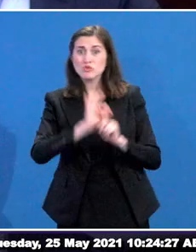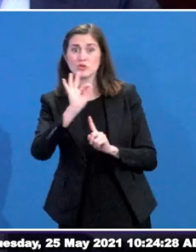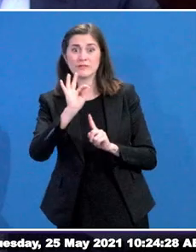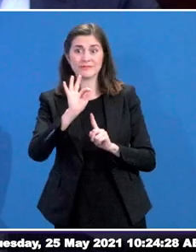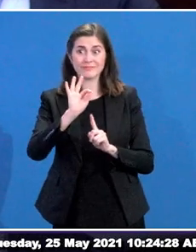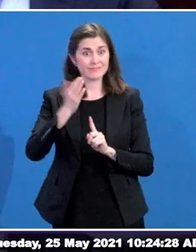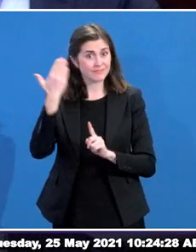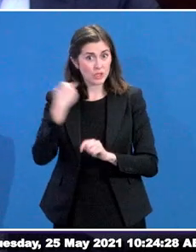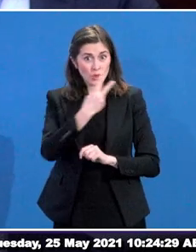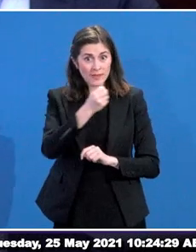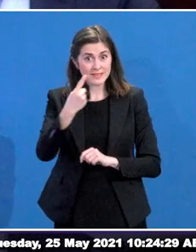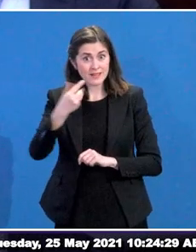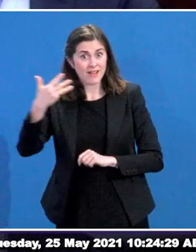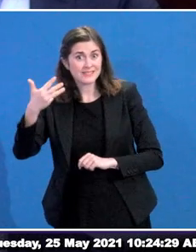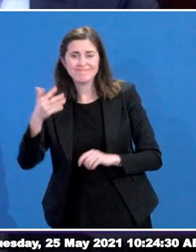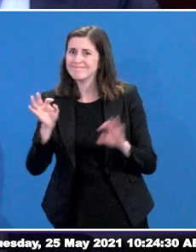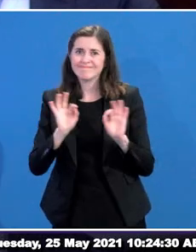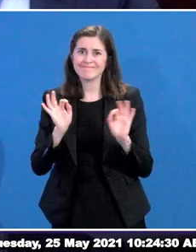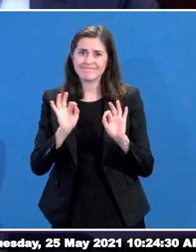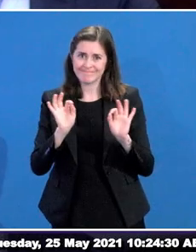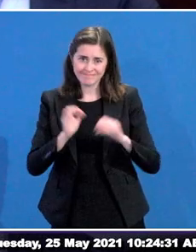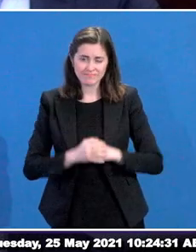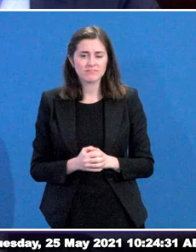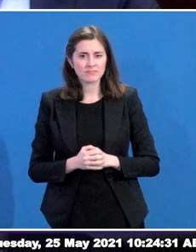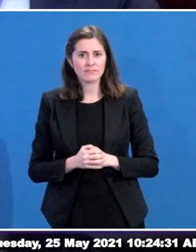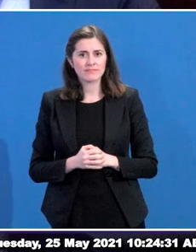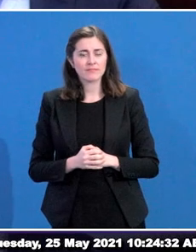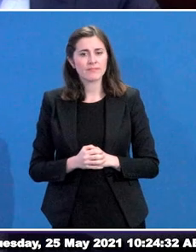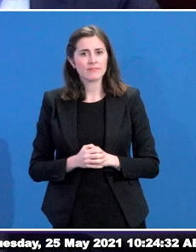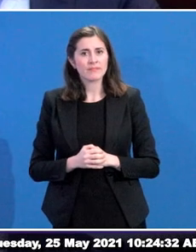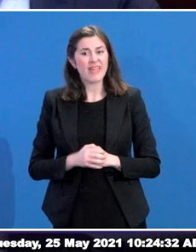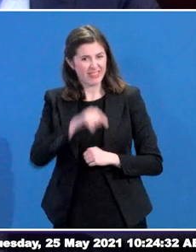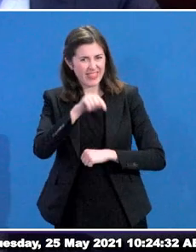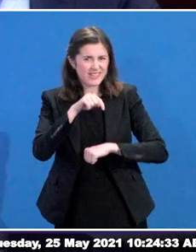And at that stage for you, you were, as you say, really burnt